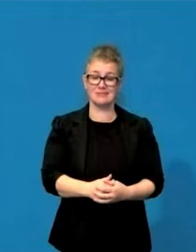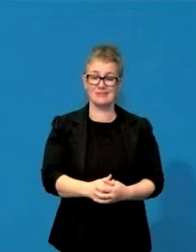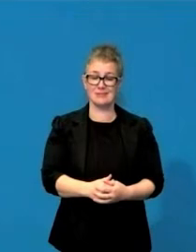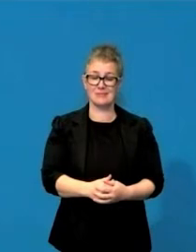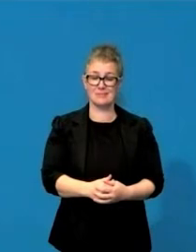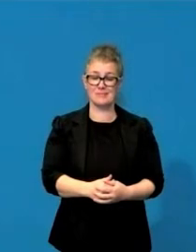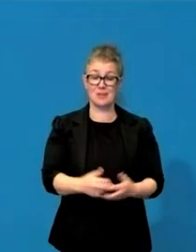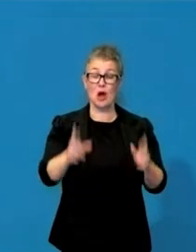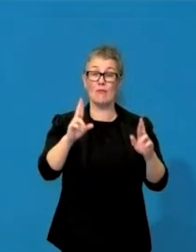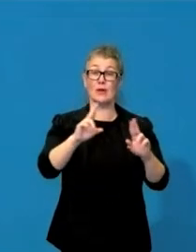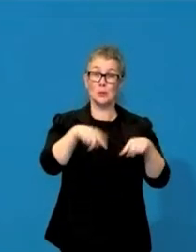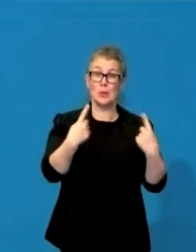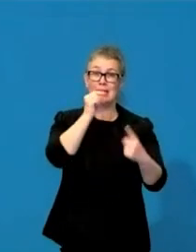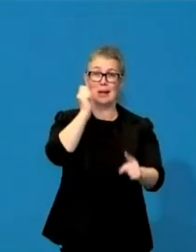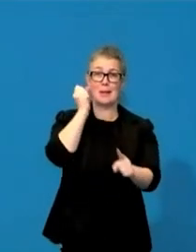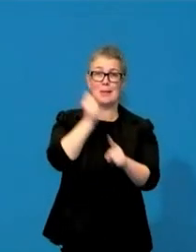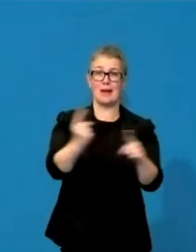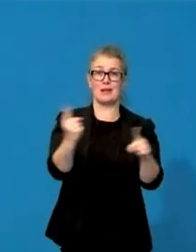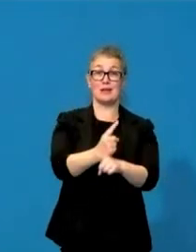we will be the people to change it for our next generation then.